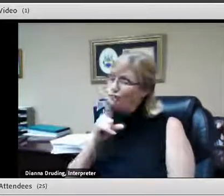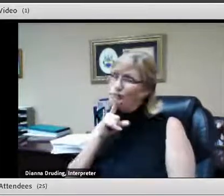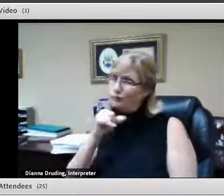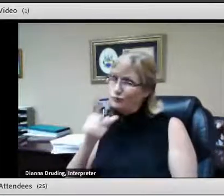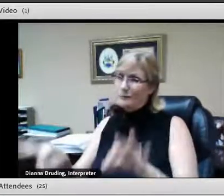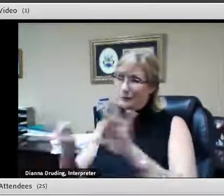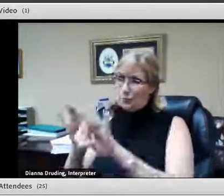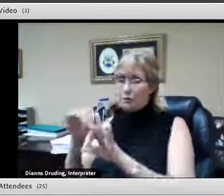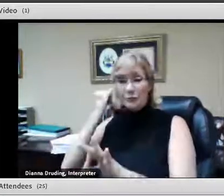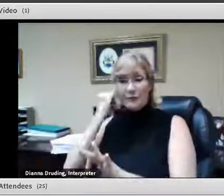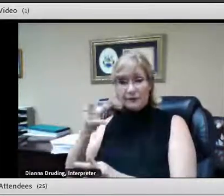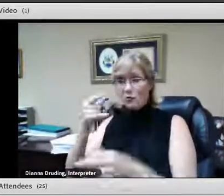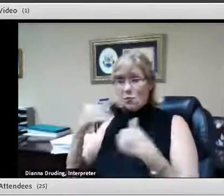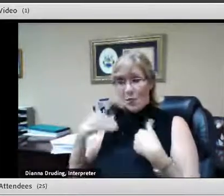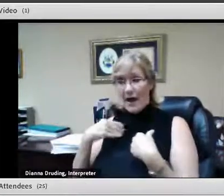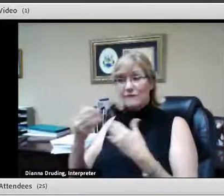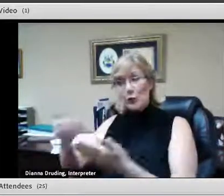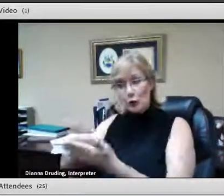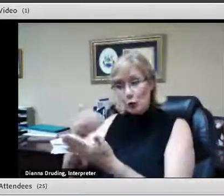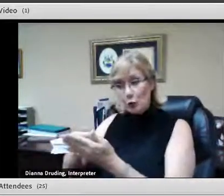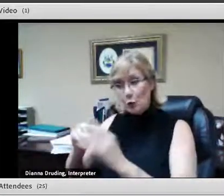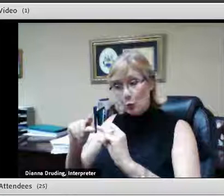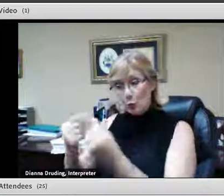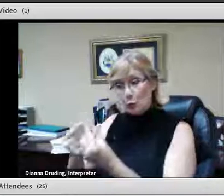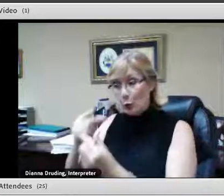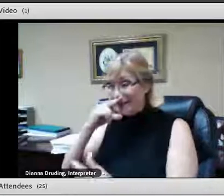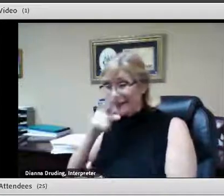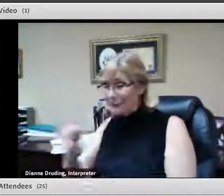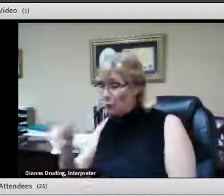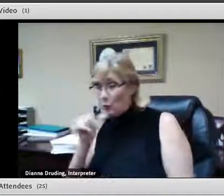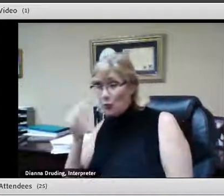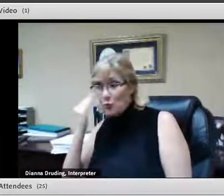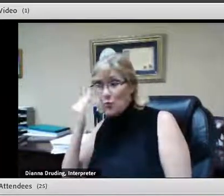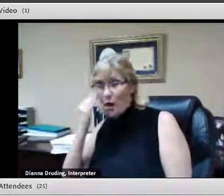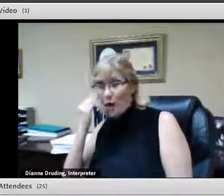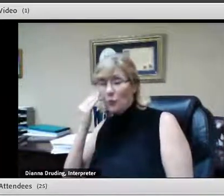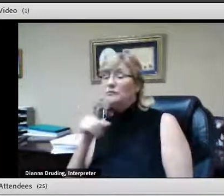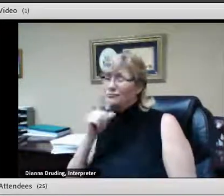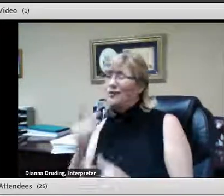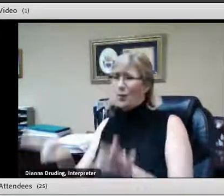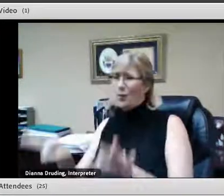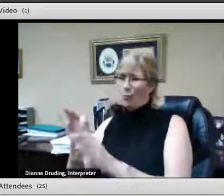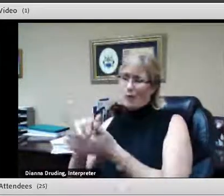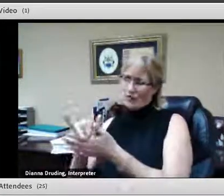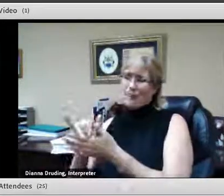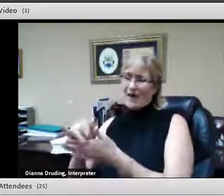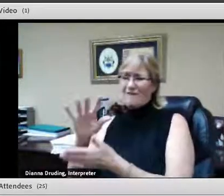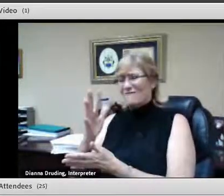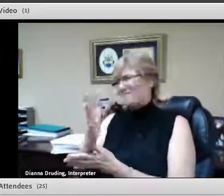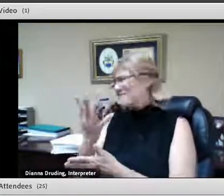So, if you've got a new group, kids you don't know, it is well worth the 5, 10, 15 minutes, depending on how much time you have,